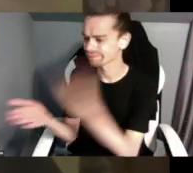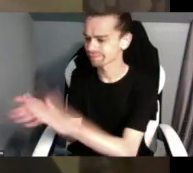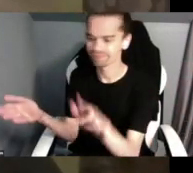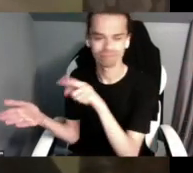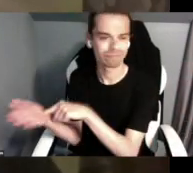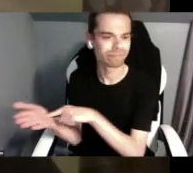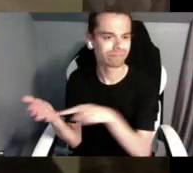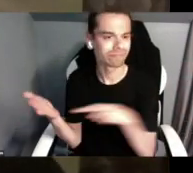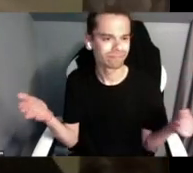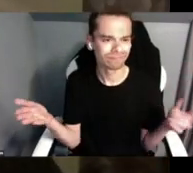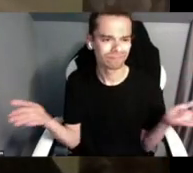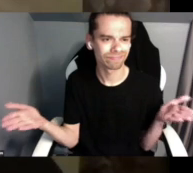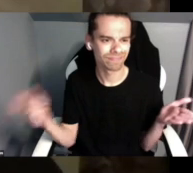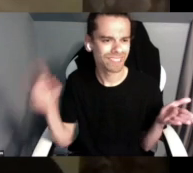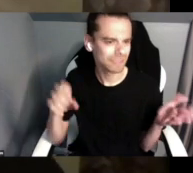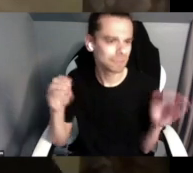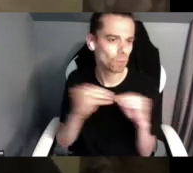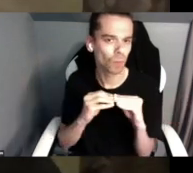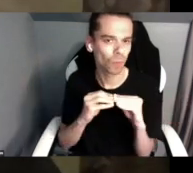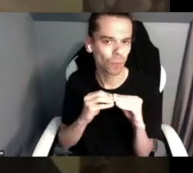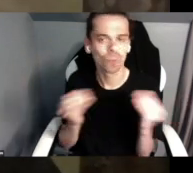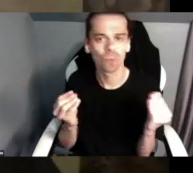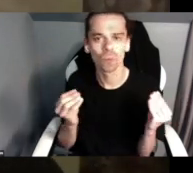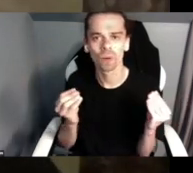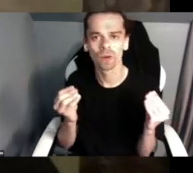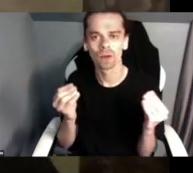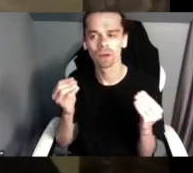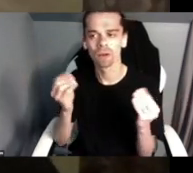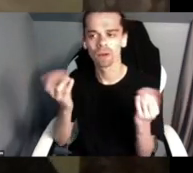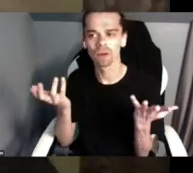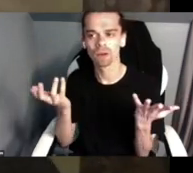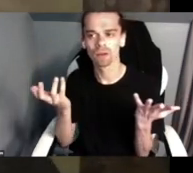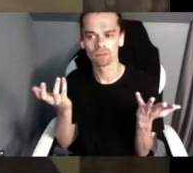get home community based services to all who need it?